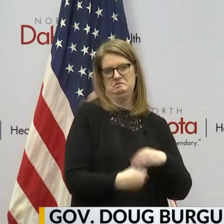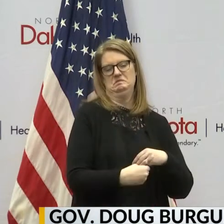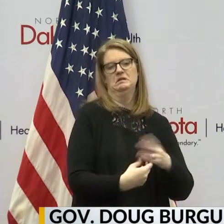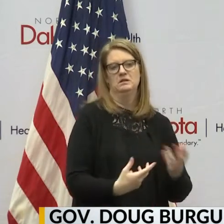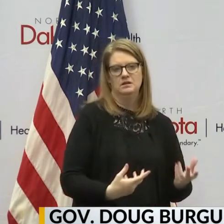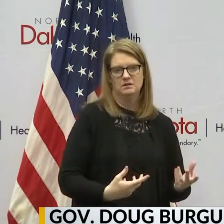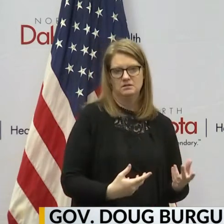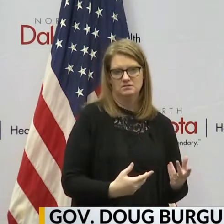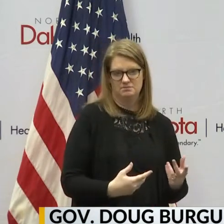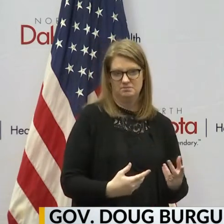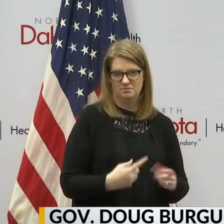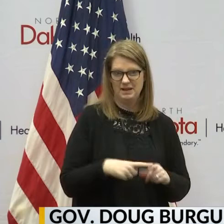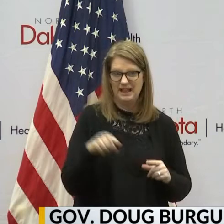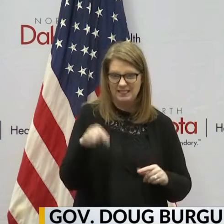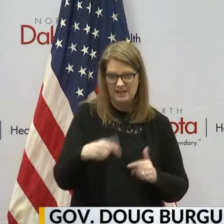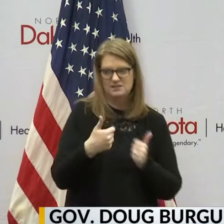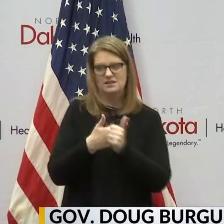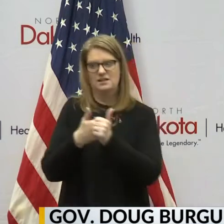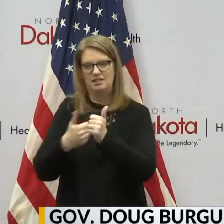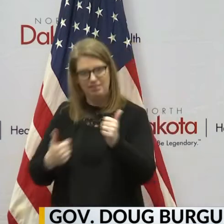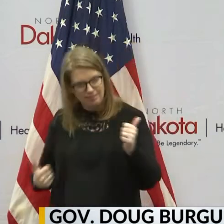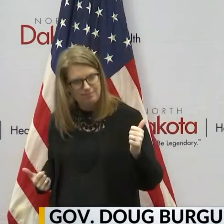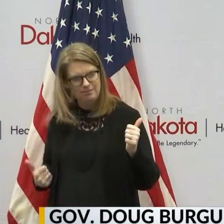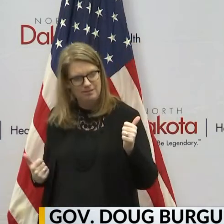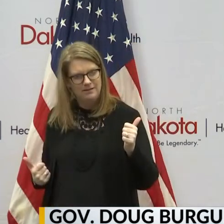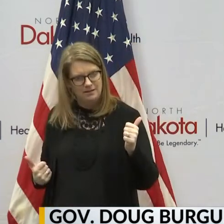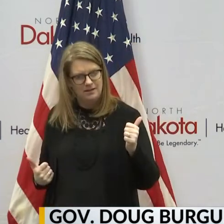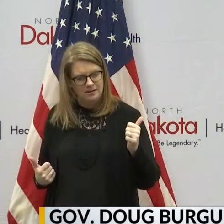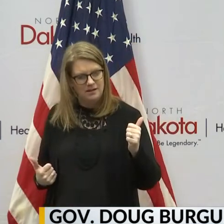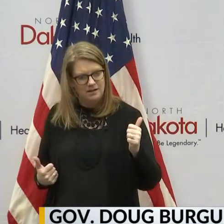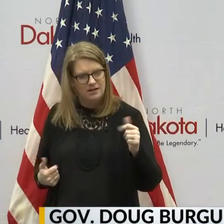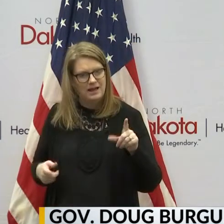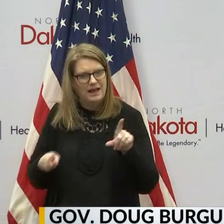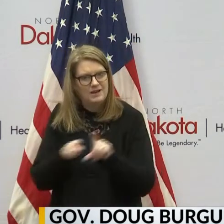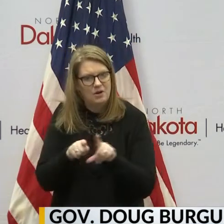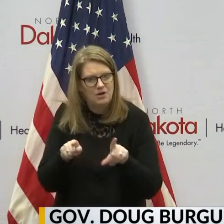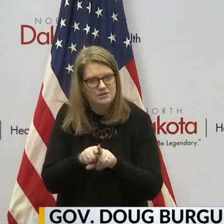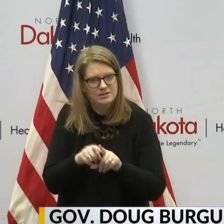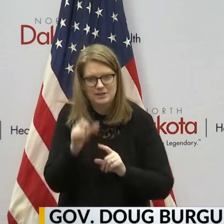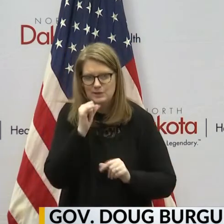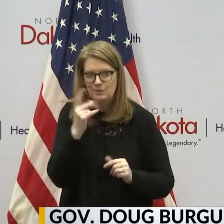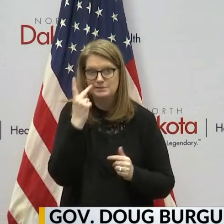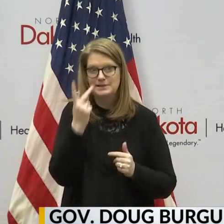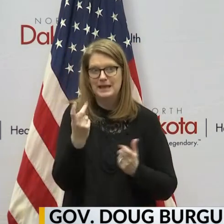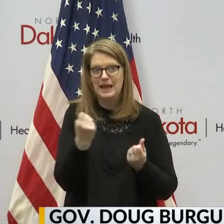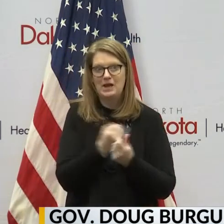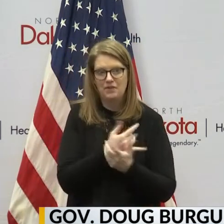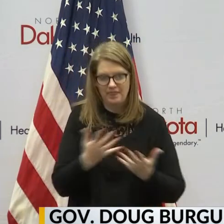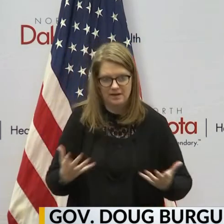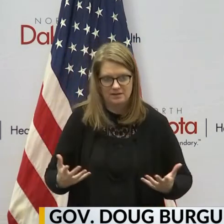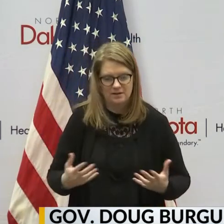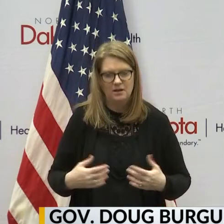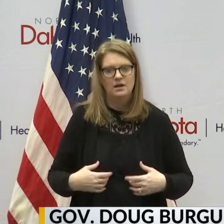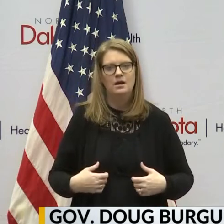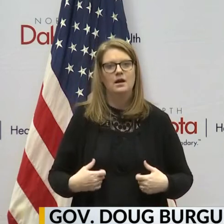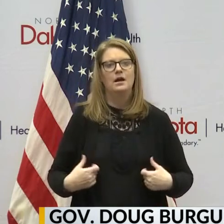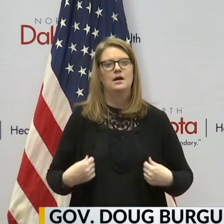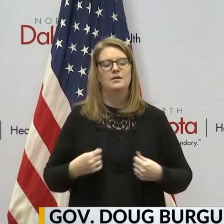10 DAYS AGO WE WERE SITTING IN THIS ROOM WITH NUMBERS LIKE ONE OR TWO A DAY. THE SECOND WAY THAT THIS DATA